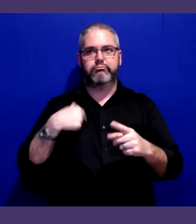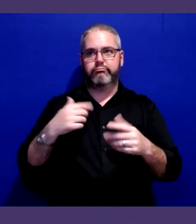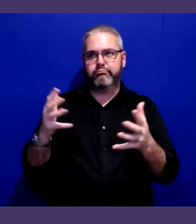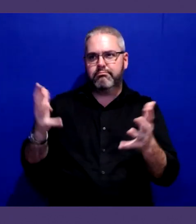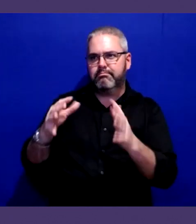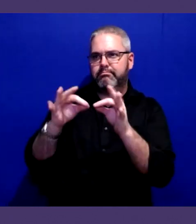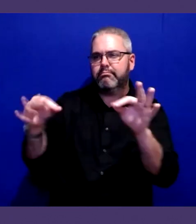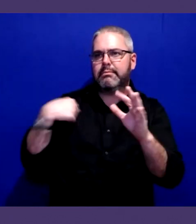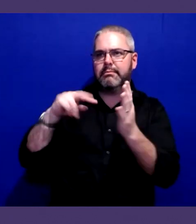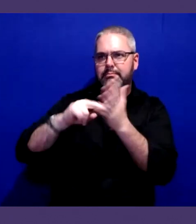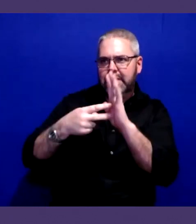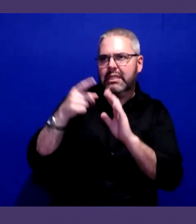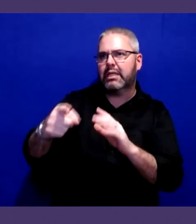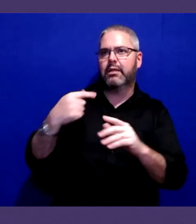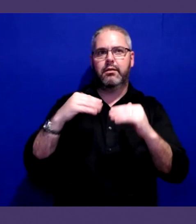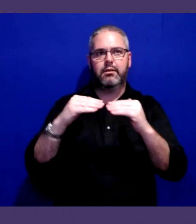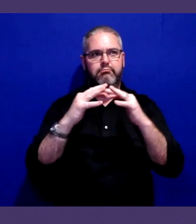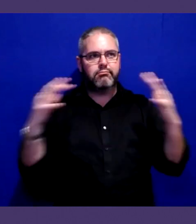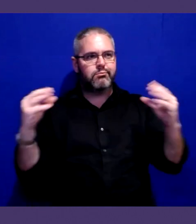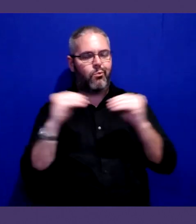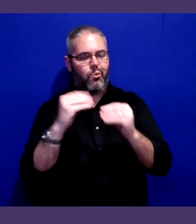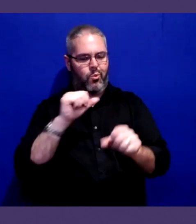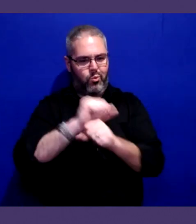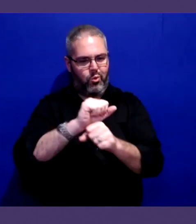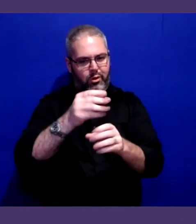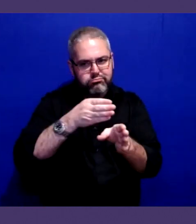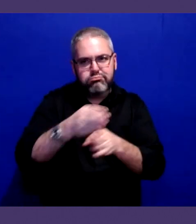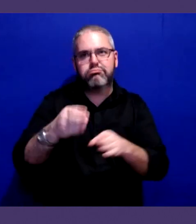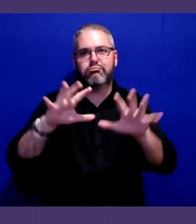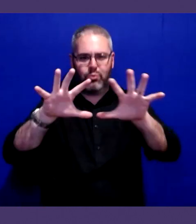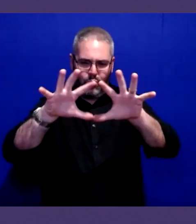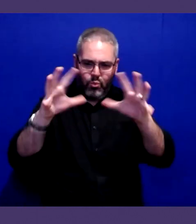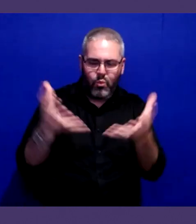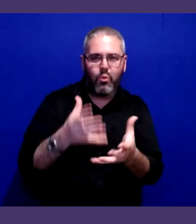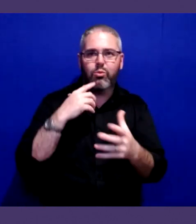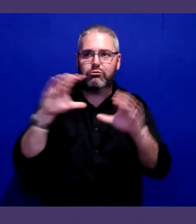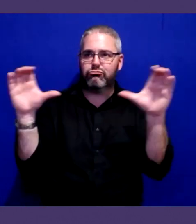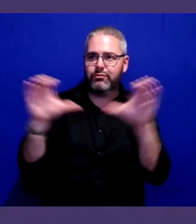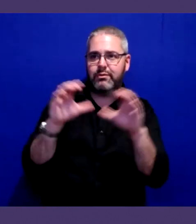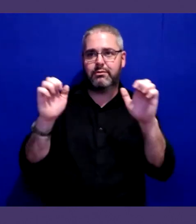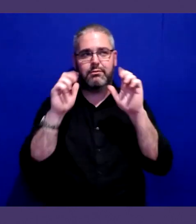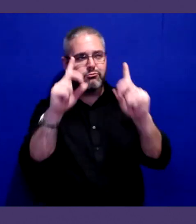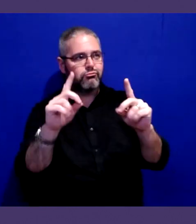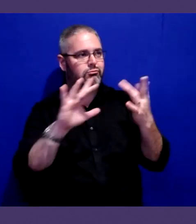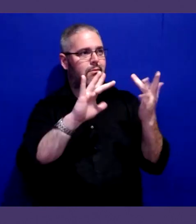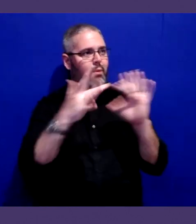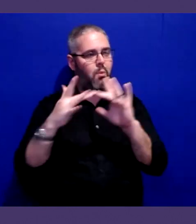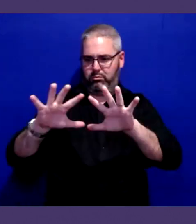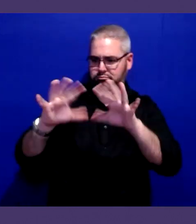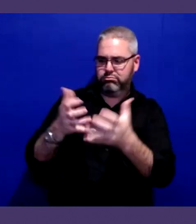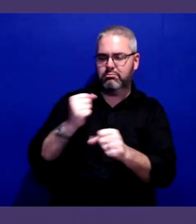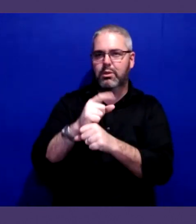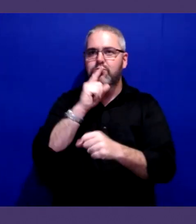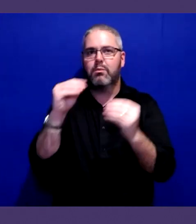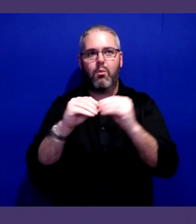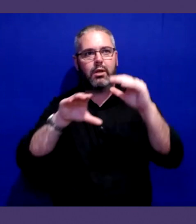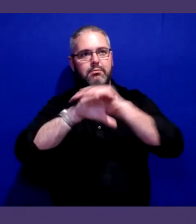the accessibility profession around the world through certification, education, and networking to make more accessible products, services, and environments.